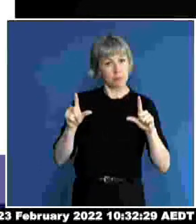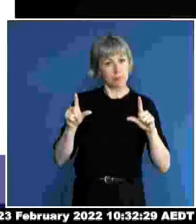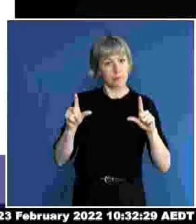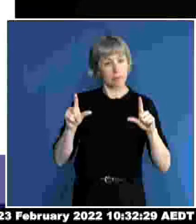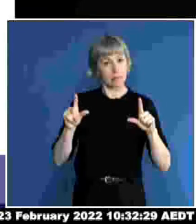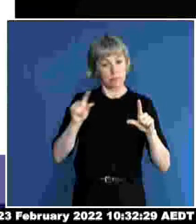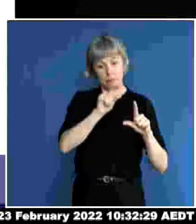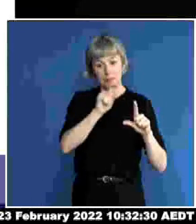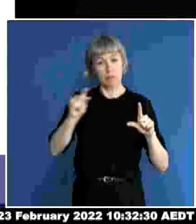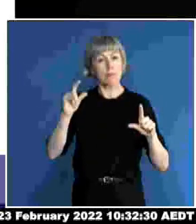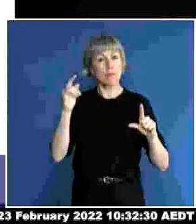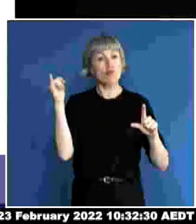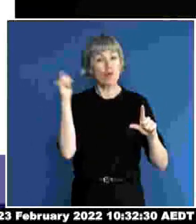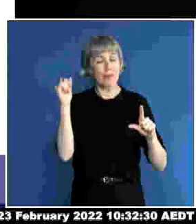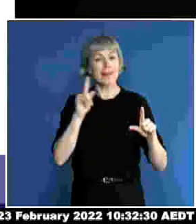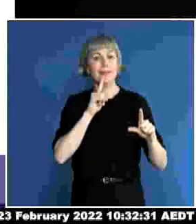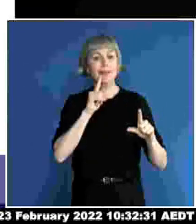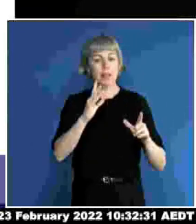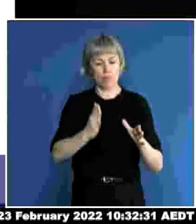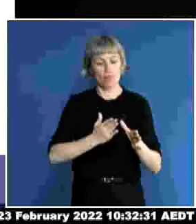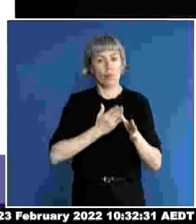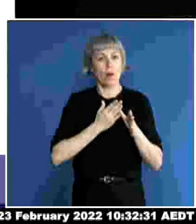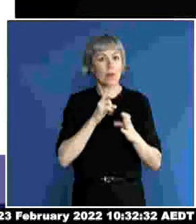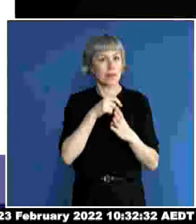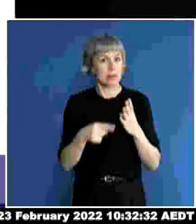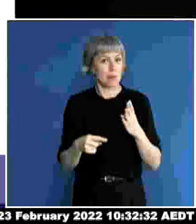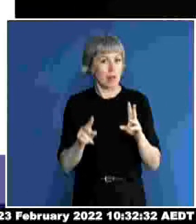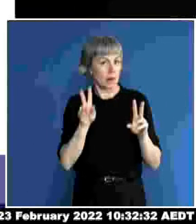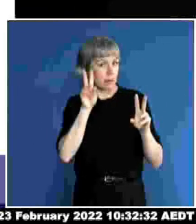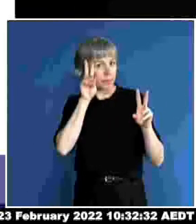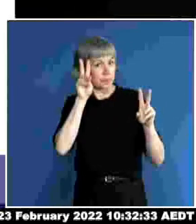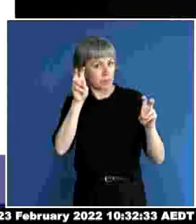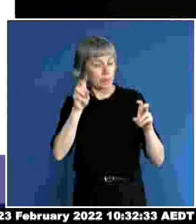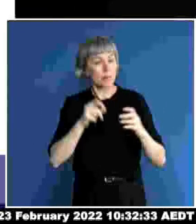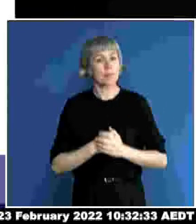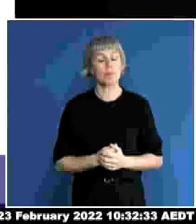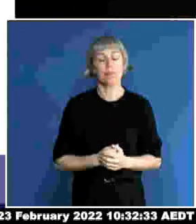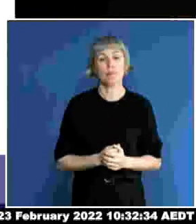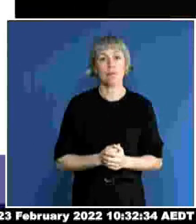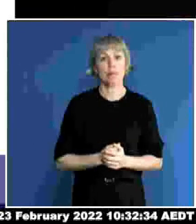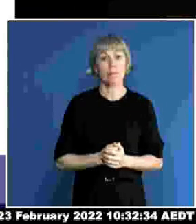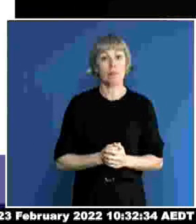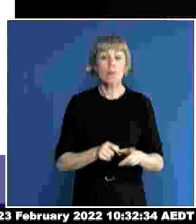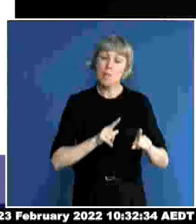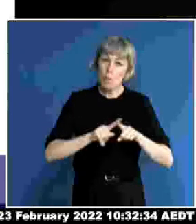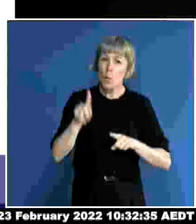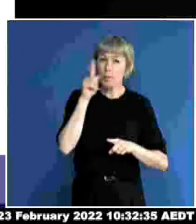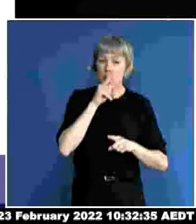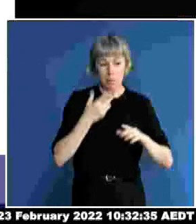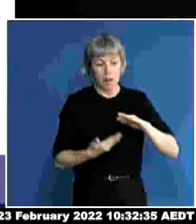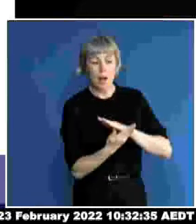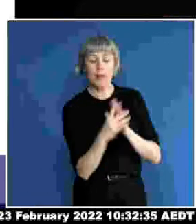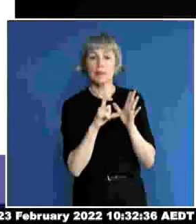majority of the DES participants are people with physical disability, being 43.5 per